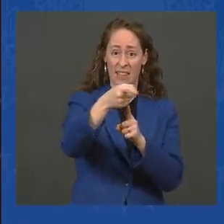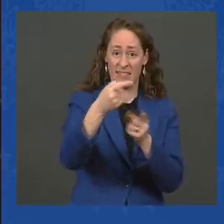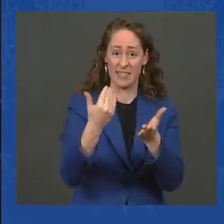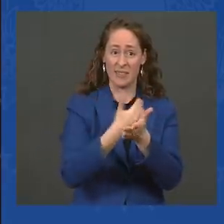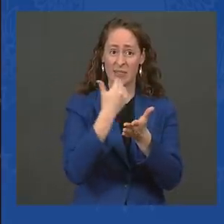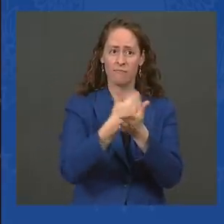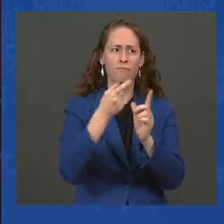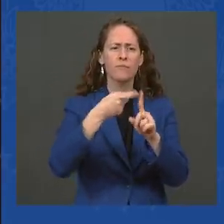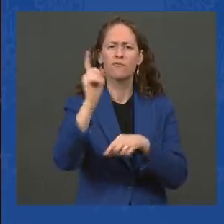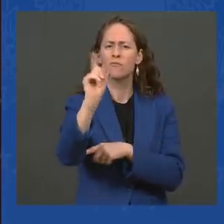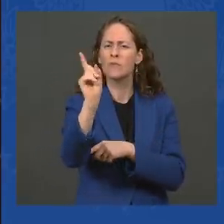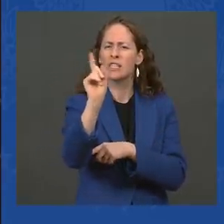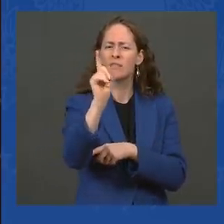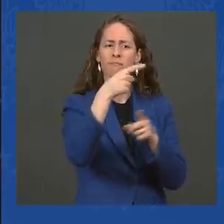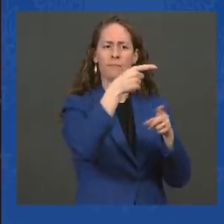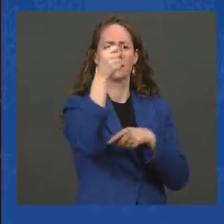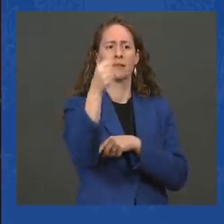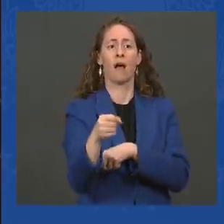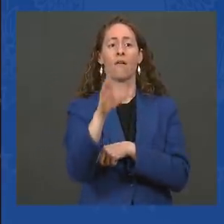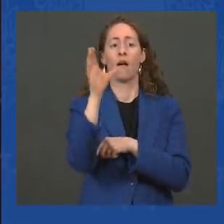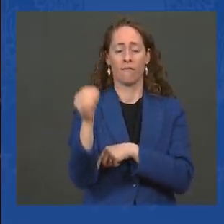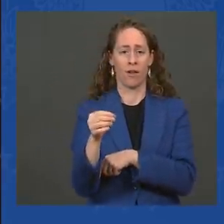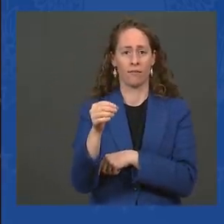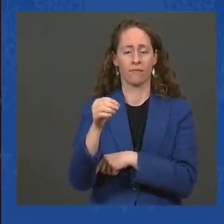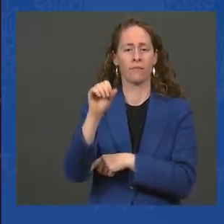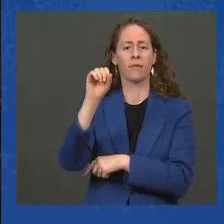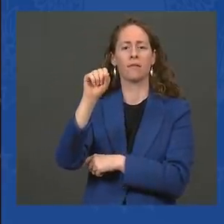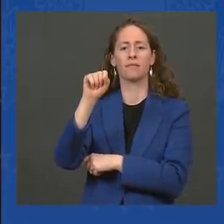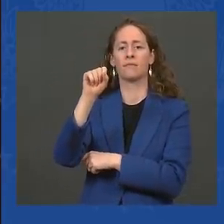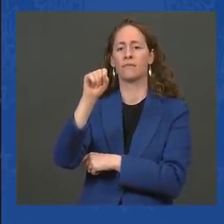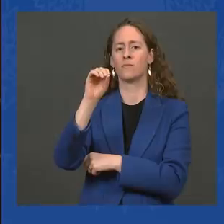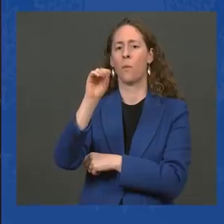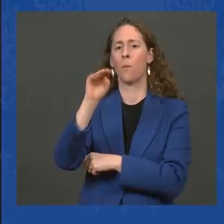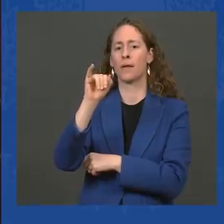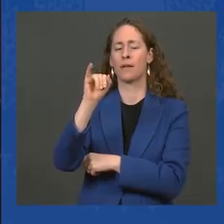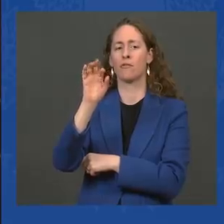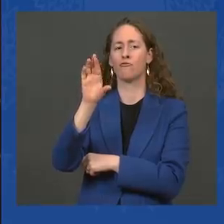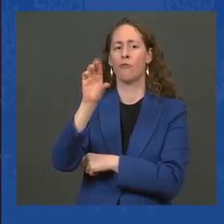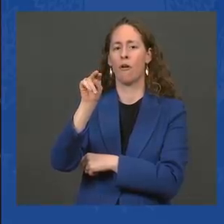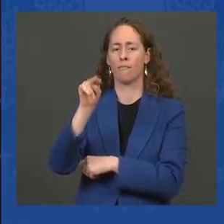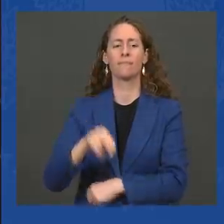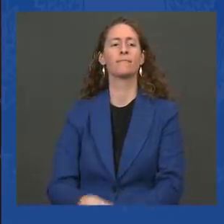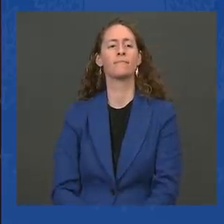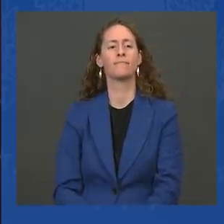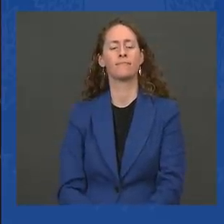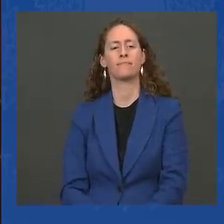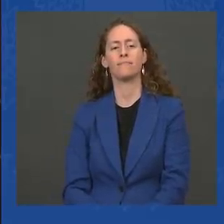It is -- and to their credit, the scientific community in South Africa quickly notified the world